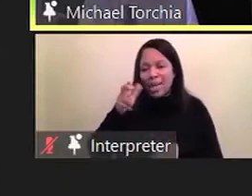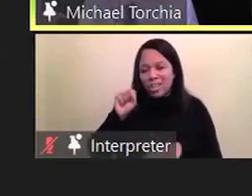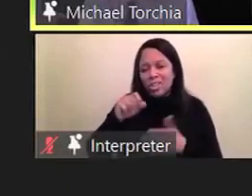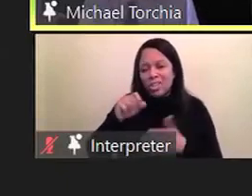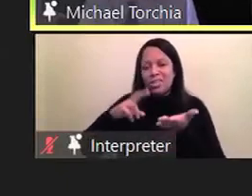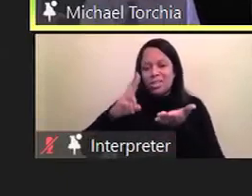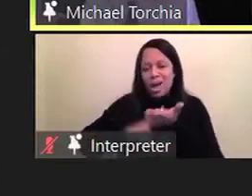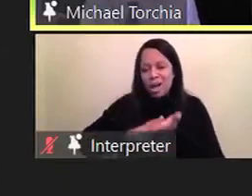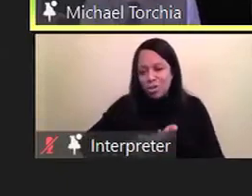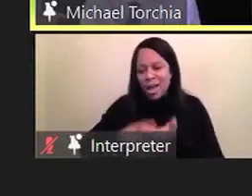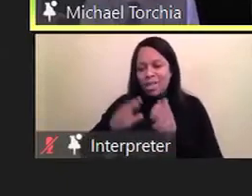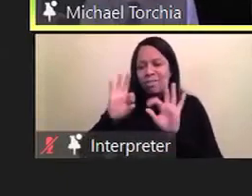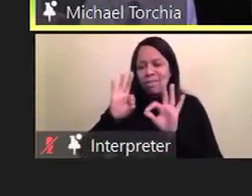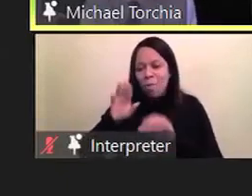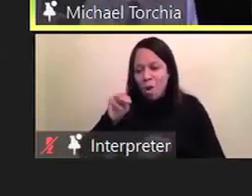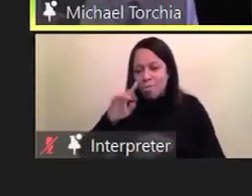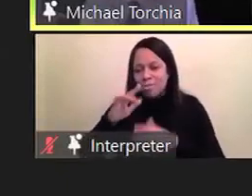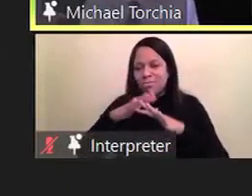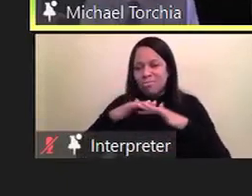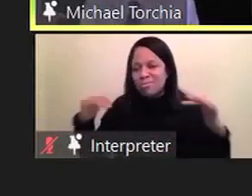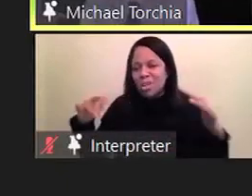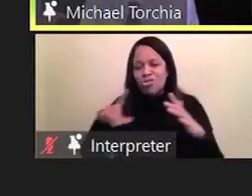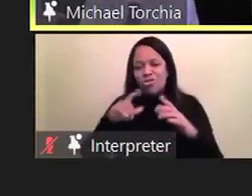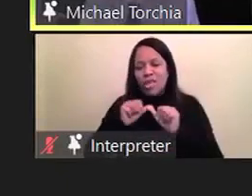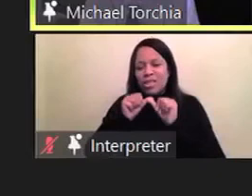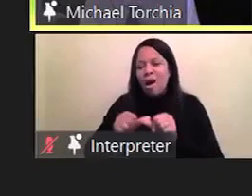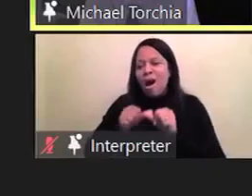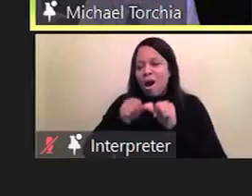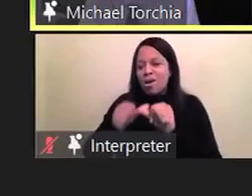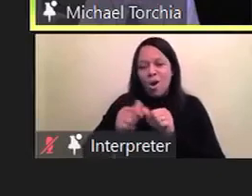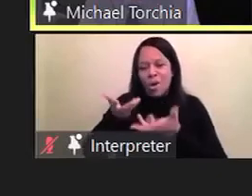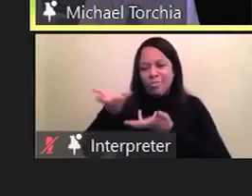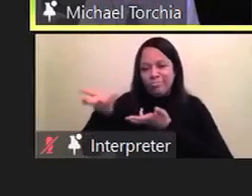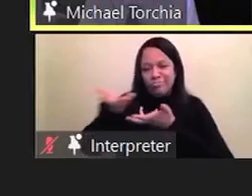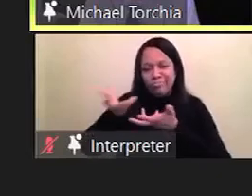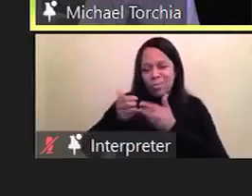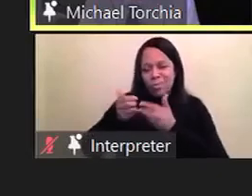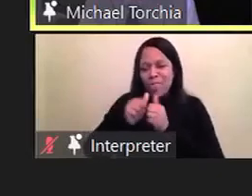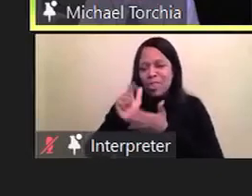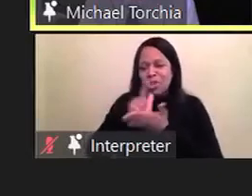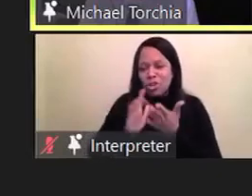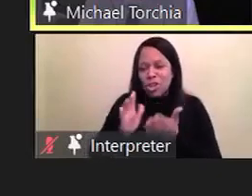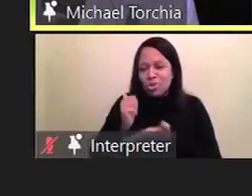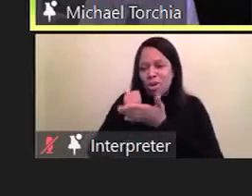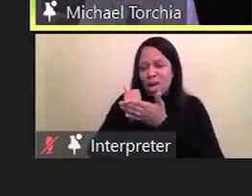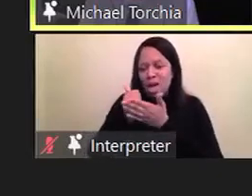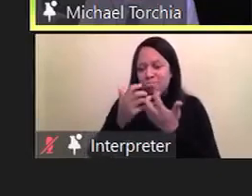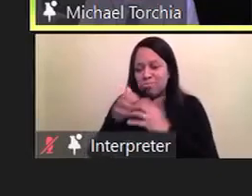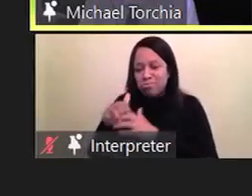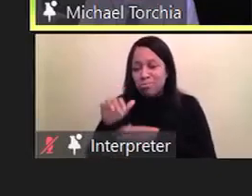So it's just an ongoing battle. And especially now with coronavirus,